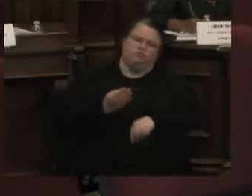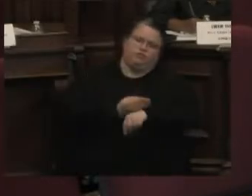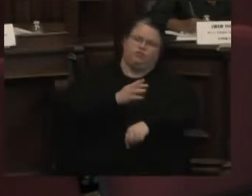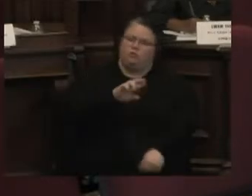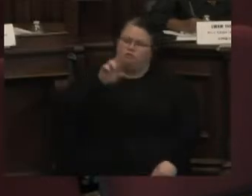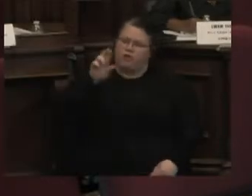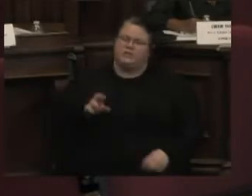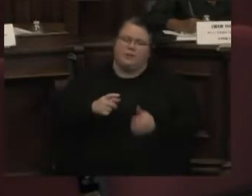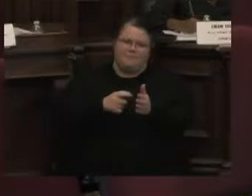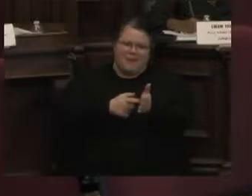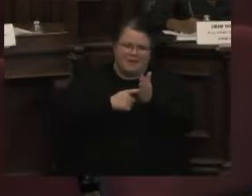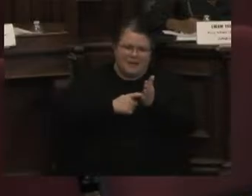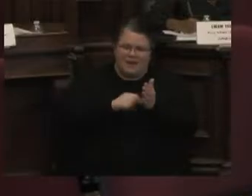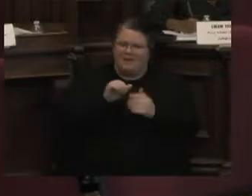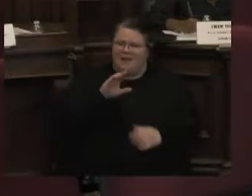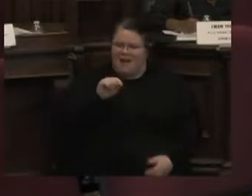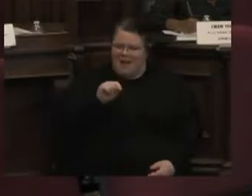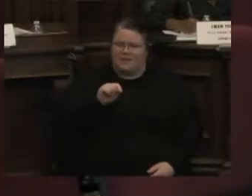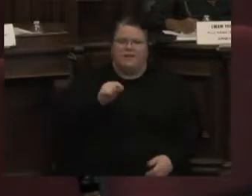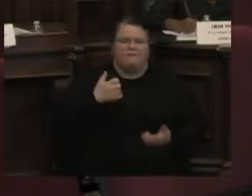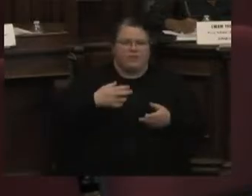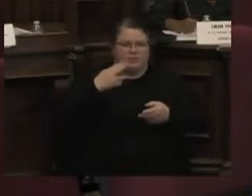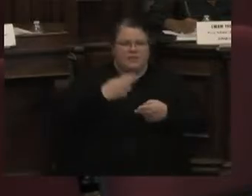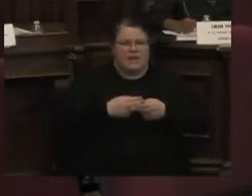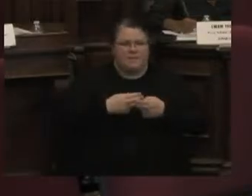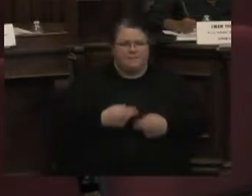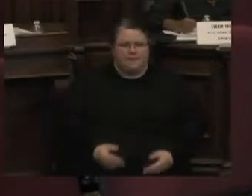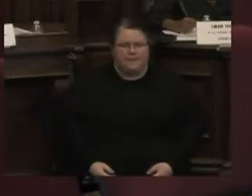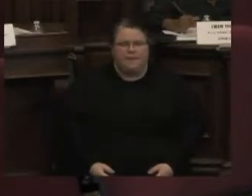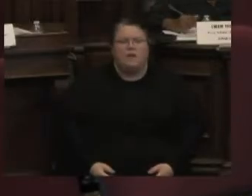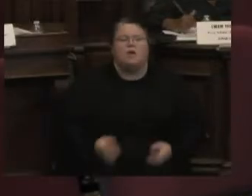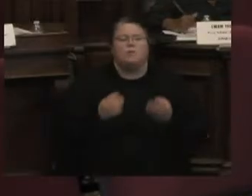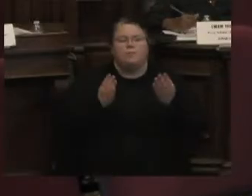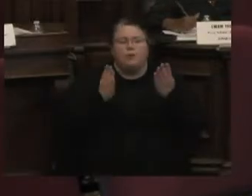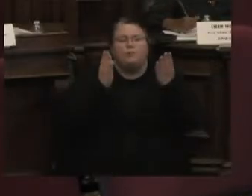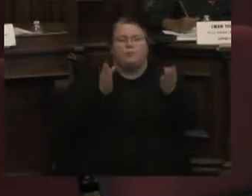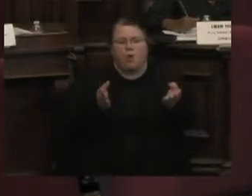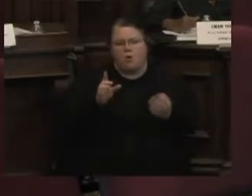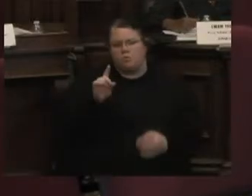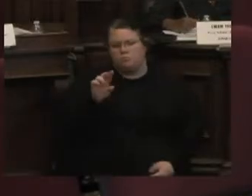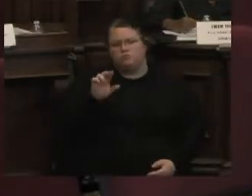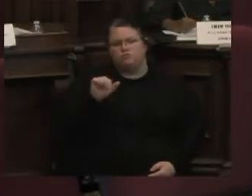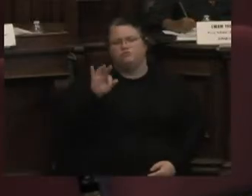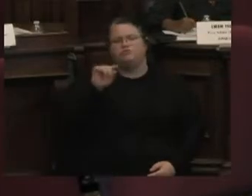the Restore Rochester Mandate